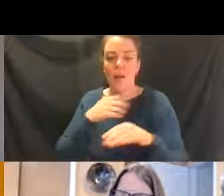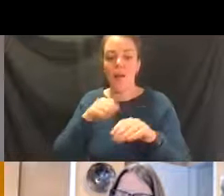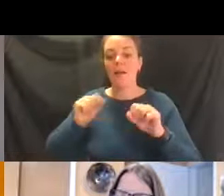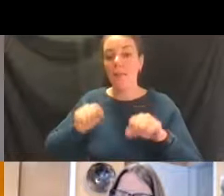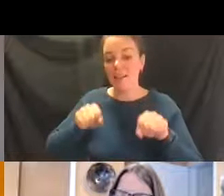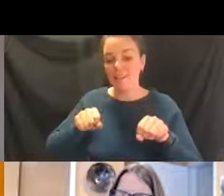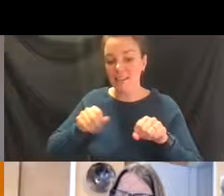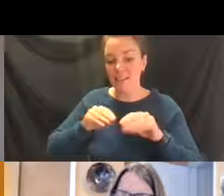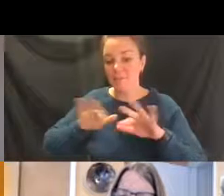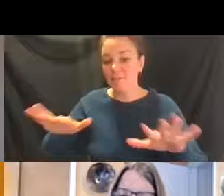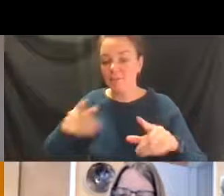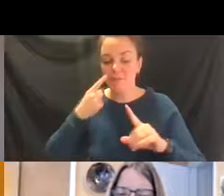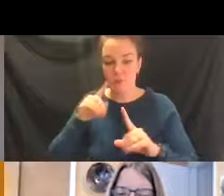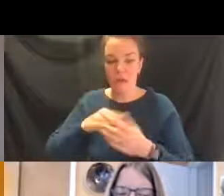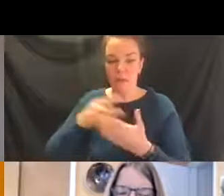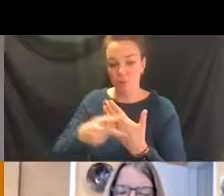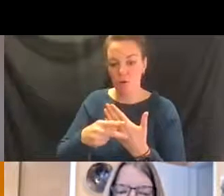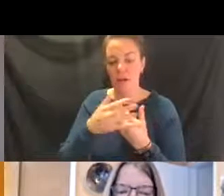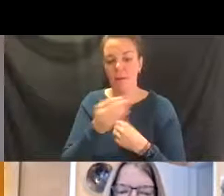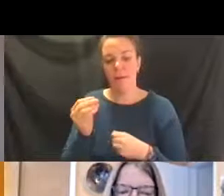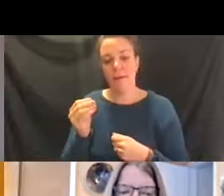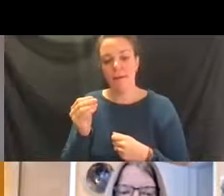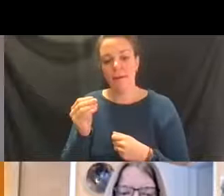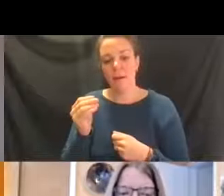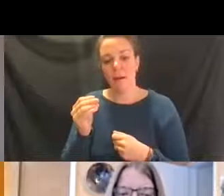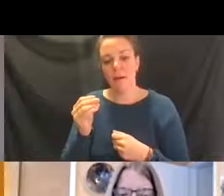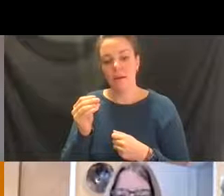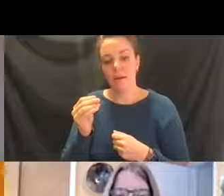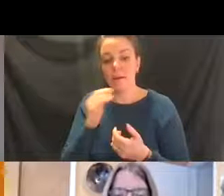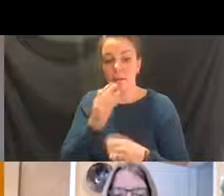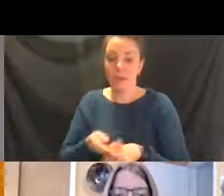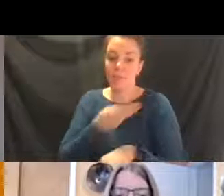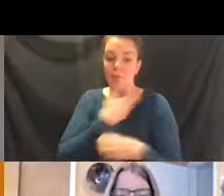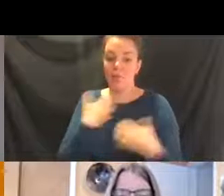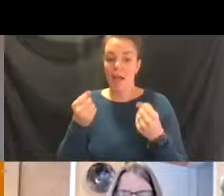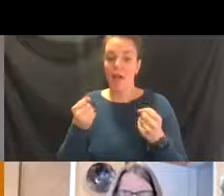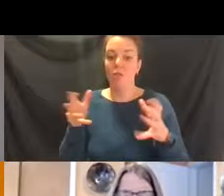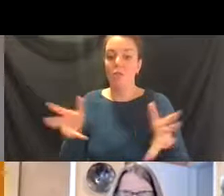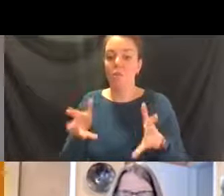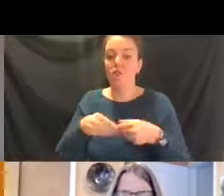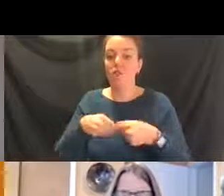build capacity and and improve health promotion delivery in community-based organizations.